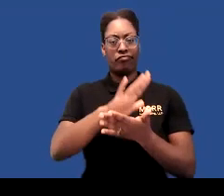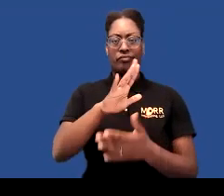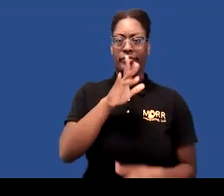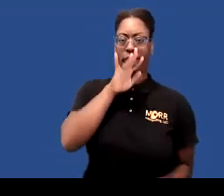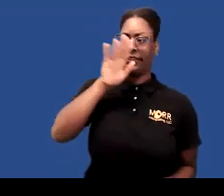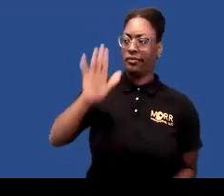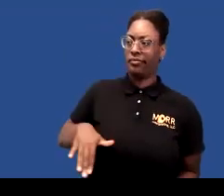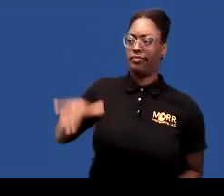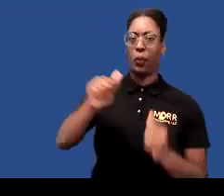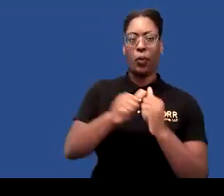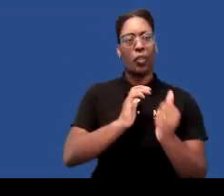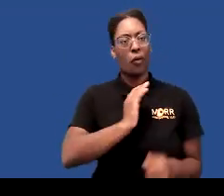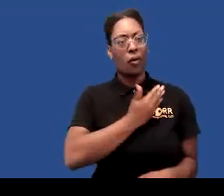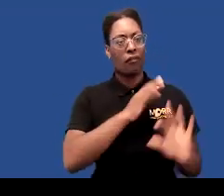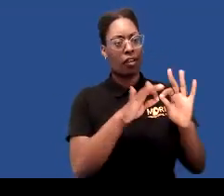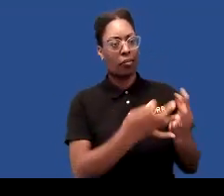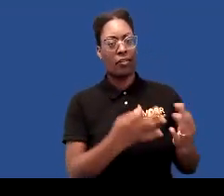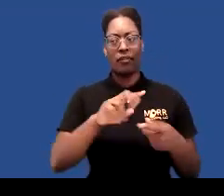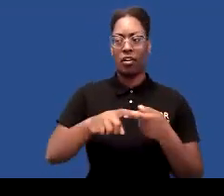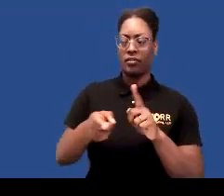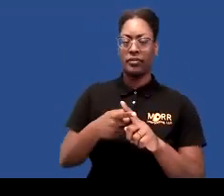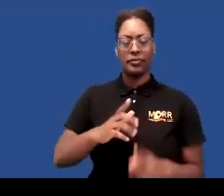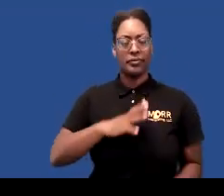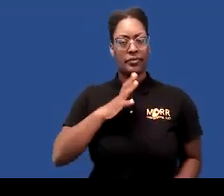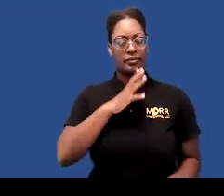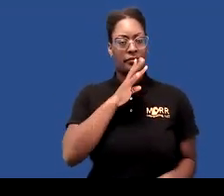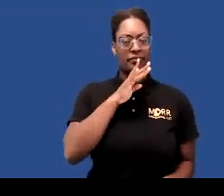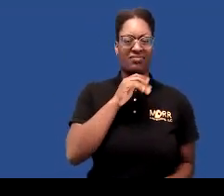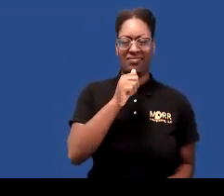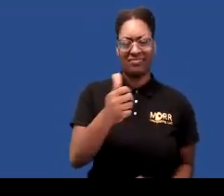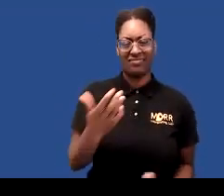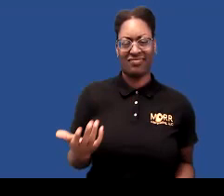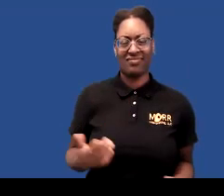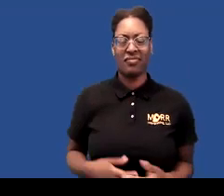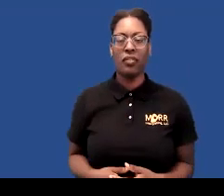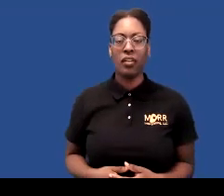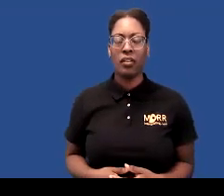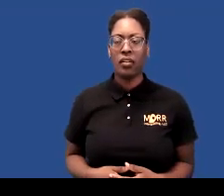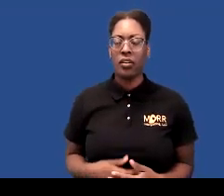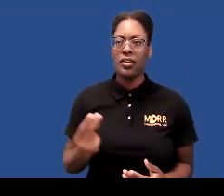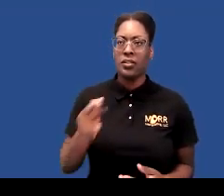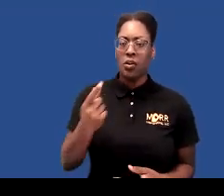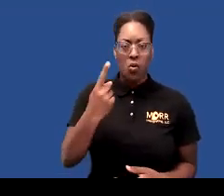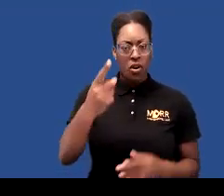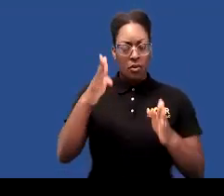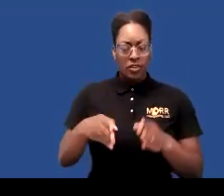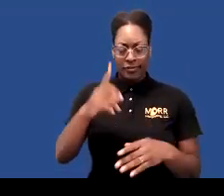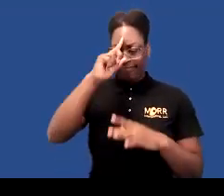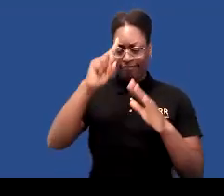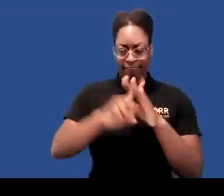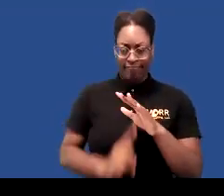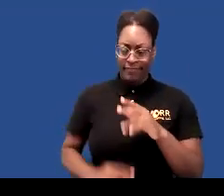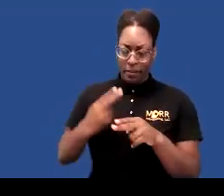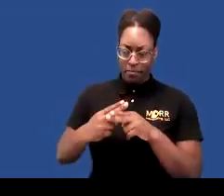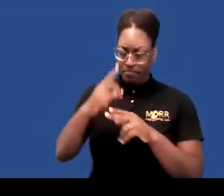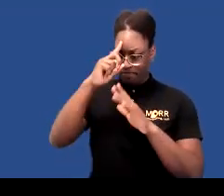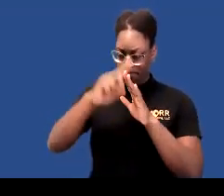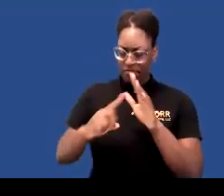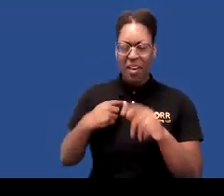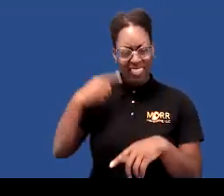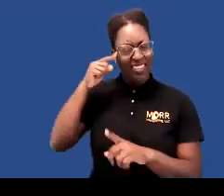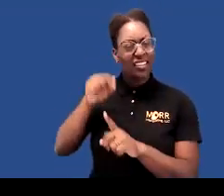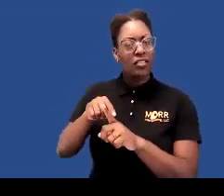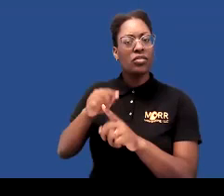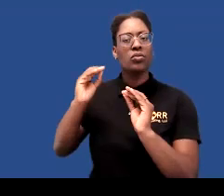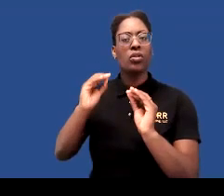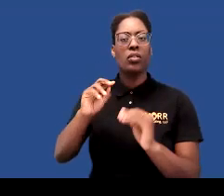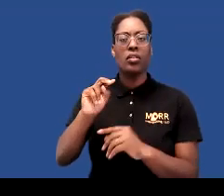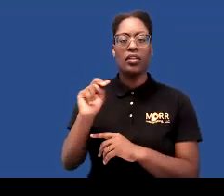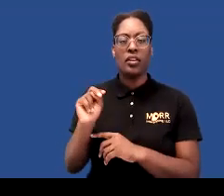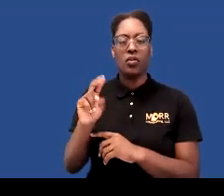I forgot her name, but she I think taught at SUNY in the